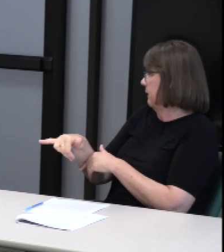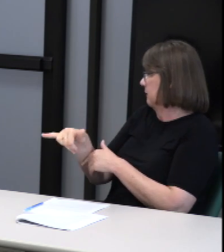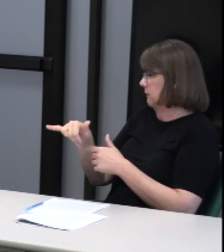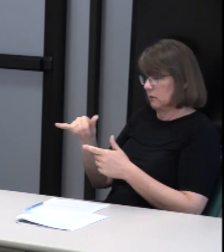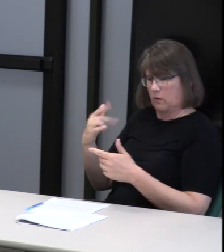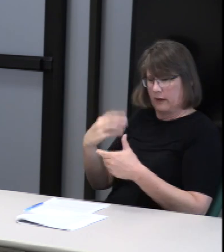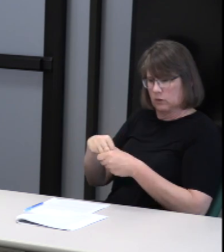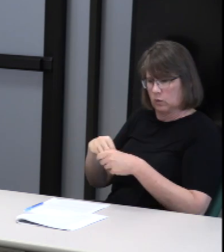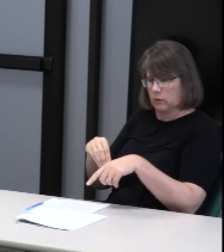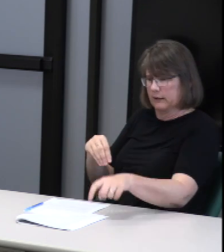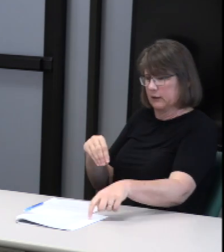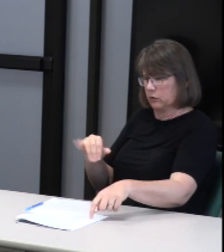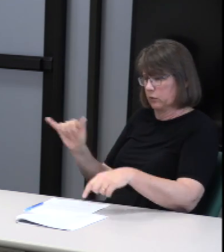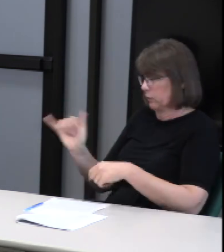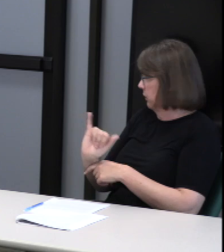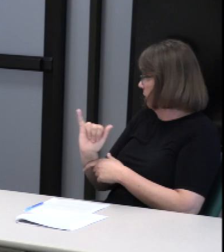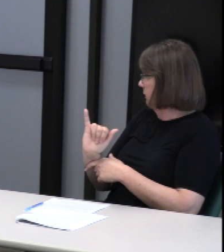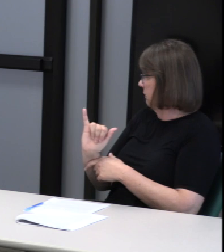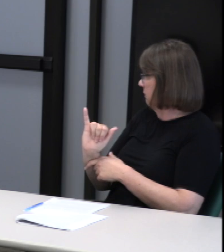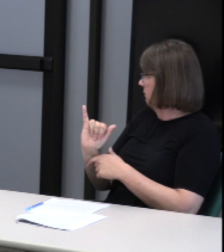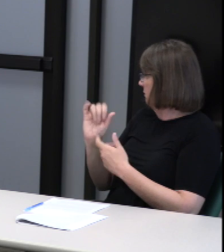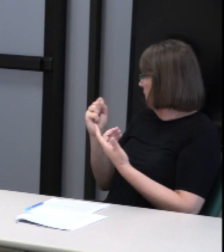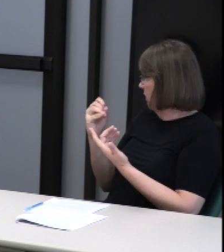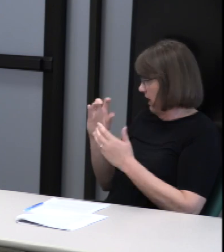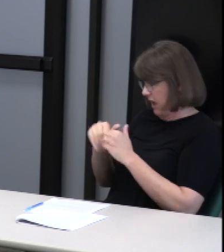But they still have some resources online. You might want to look at.